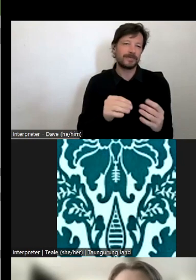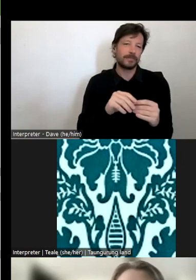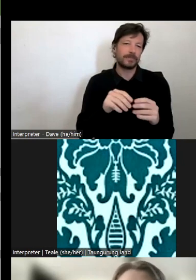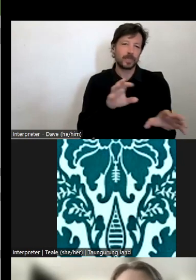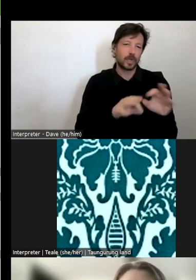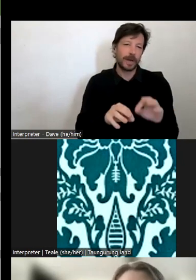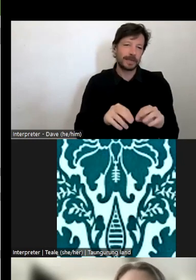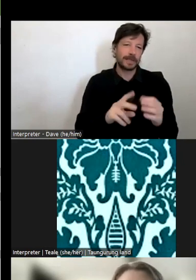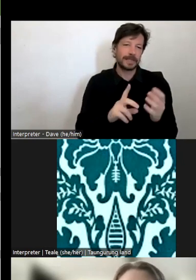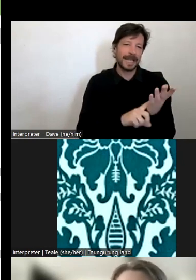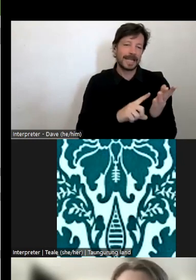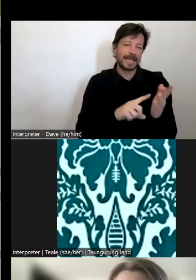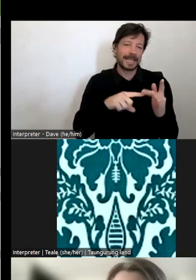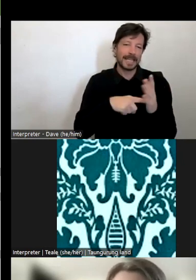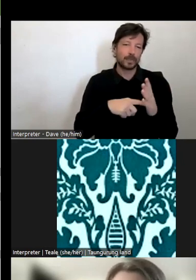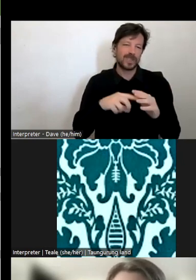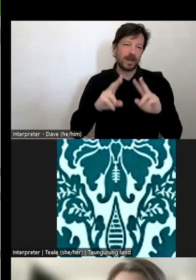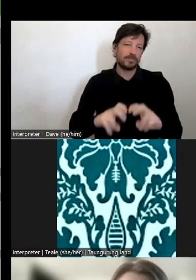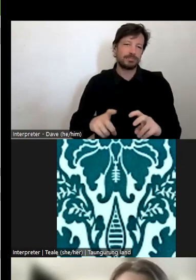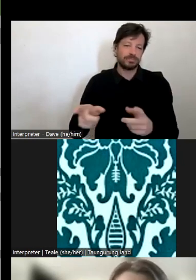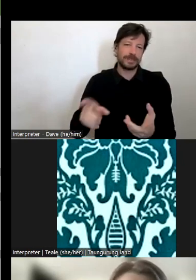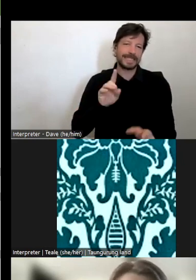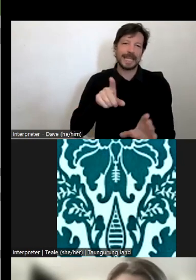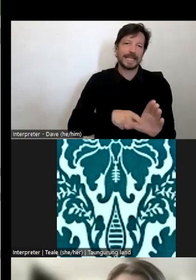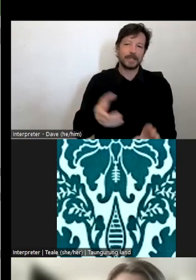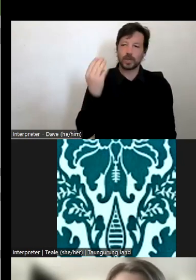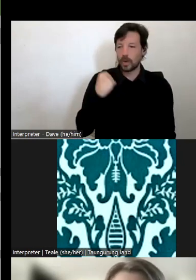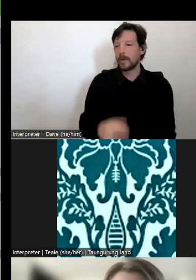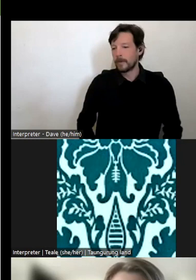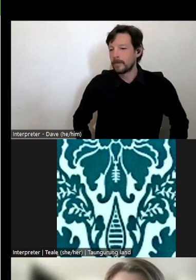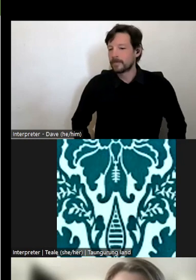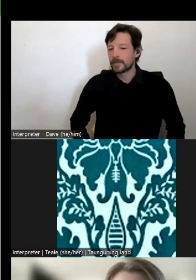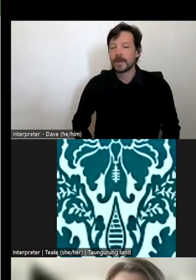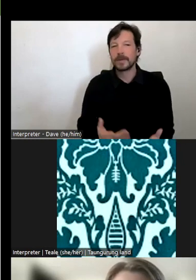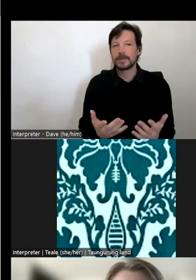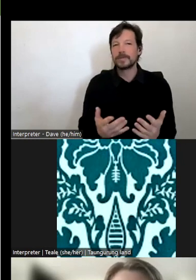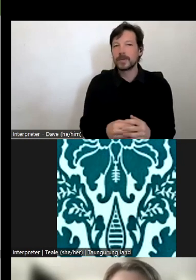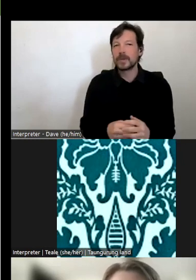but that's what was the most common thing. So that's what we expect to see in Australia.